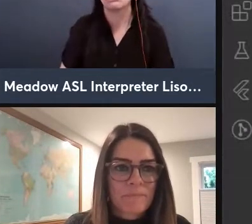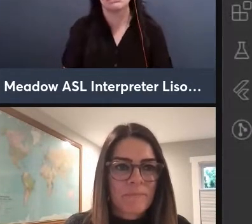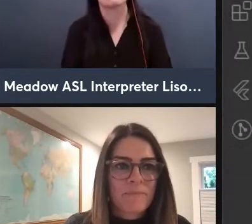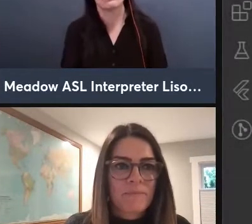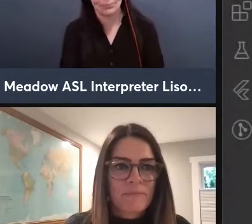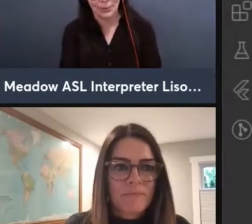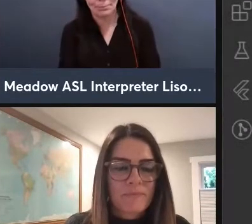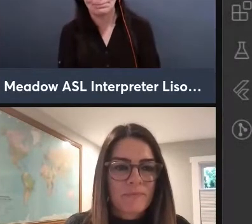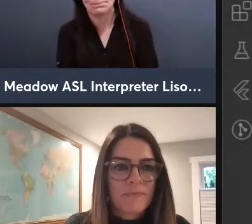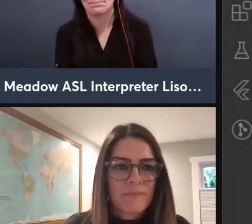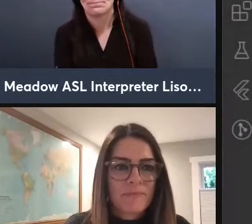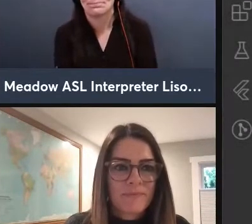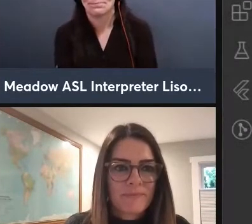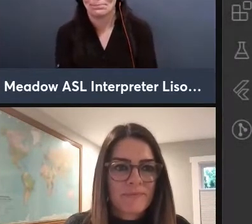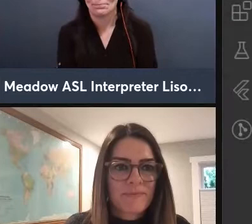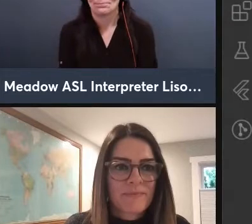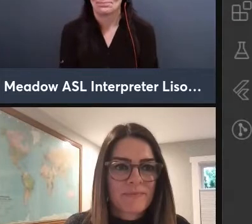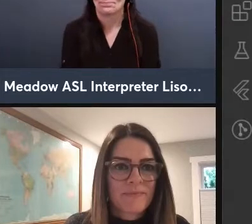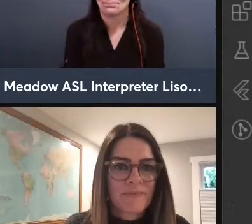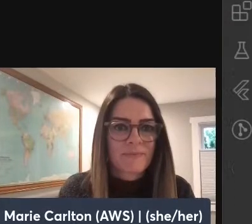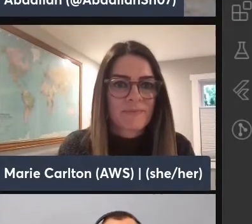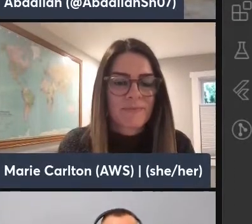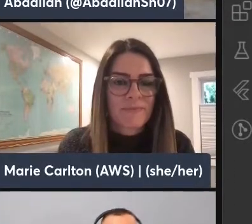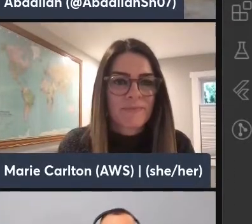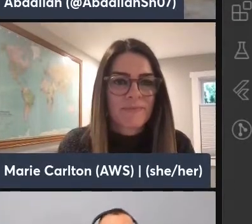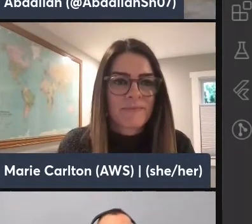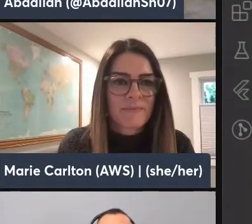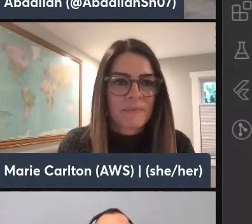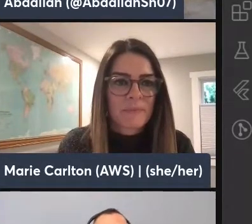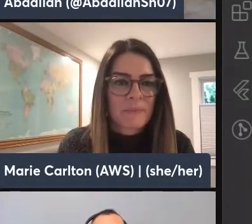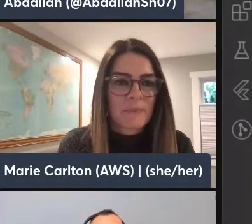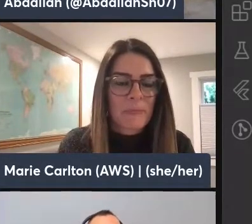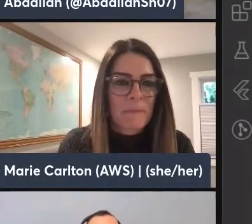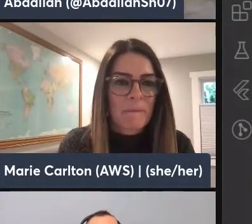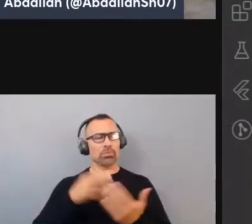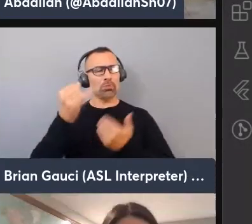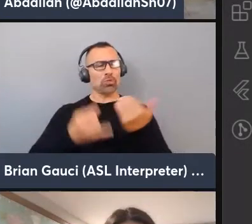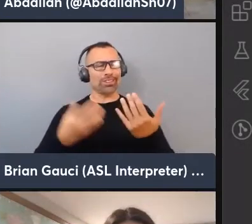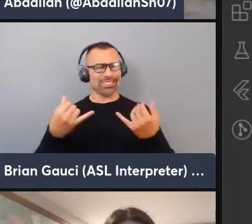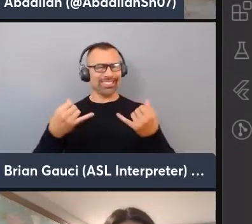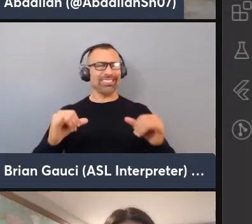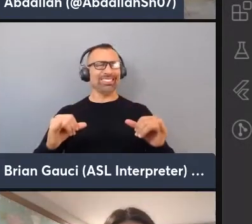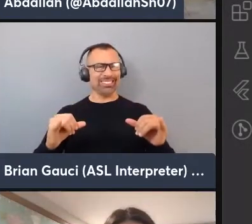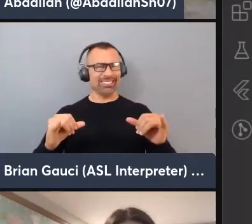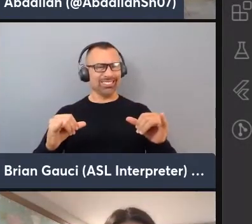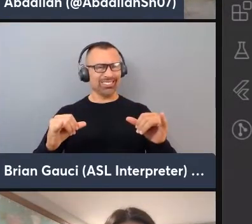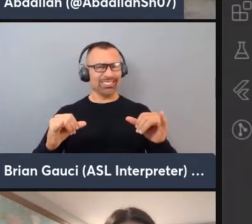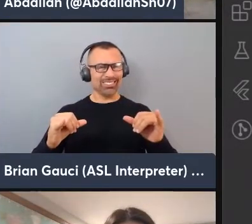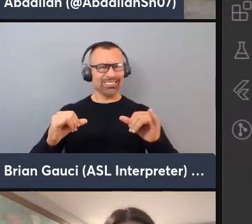And my project is still getting set up. I believe it's about done.